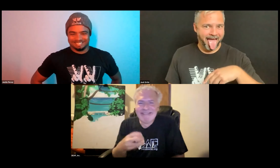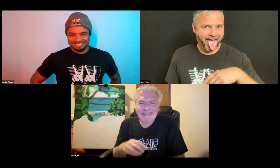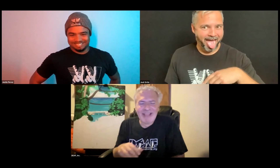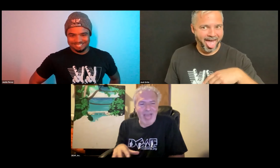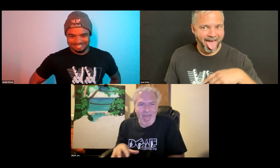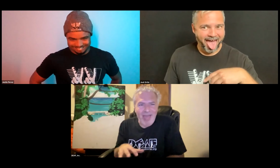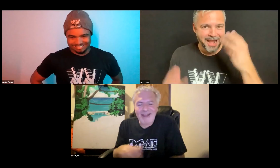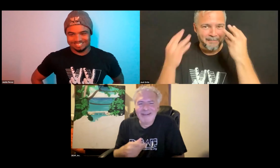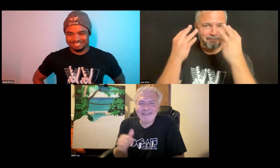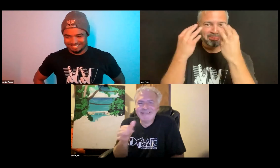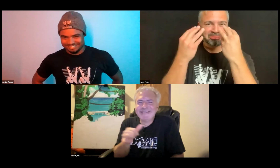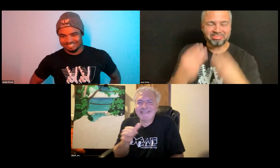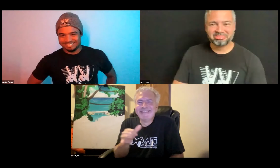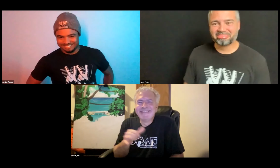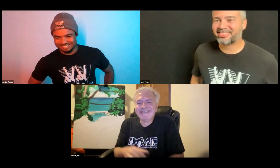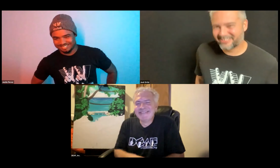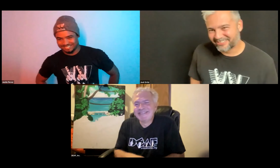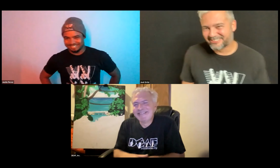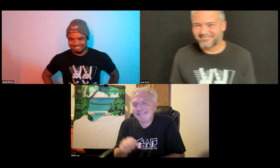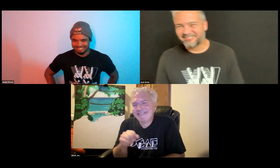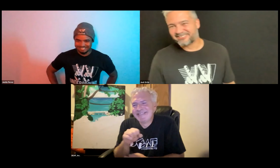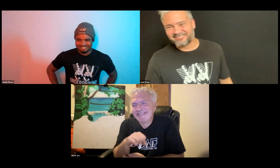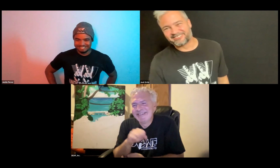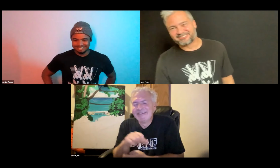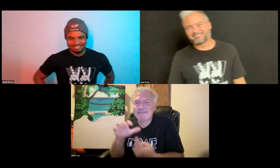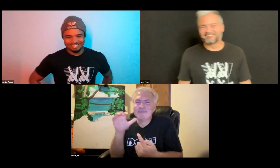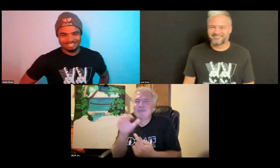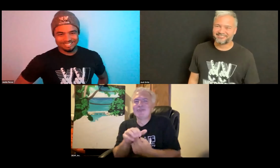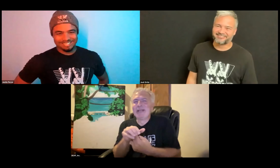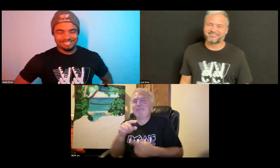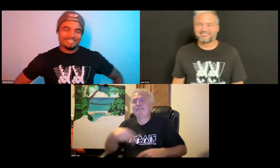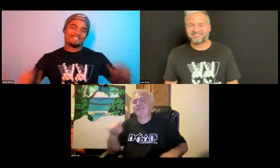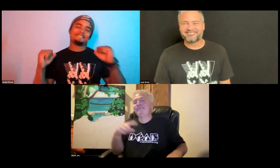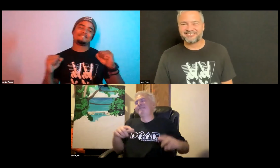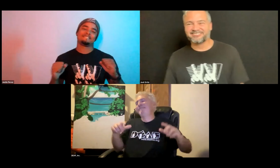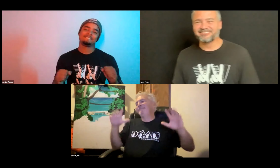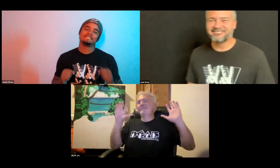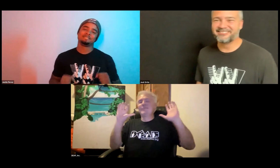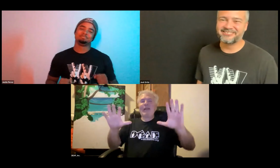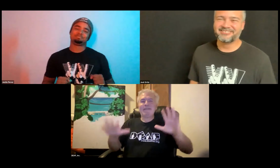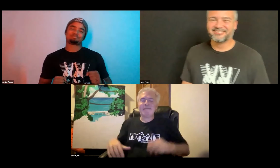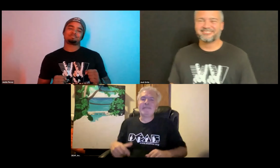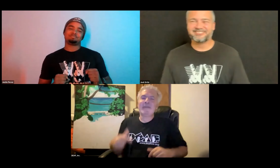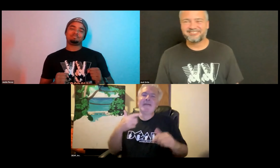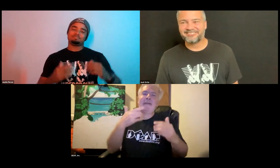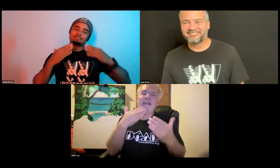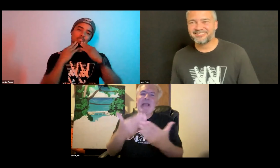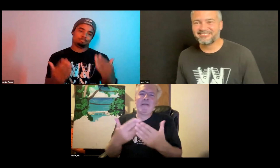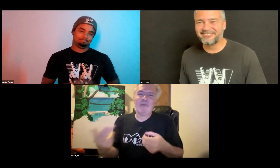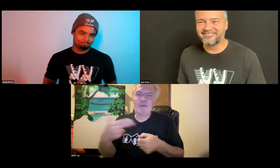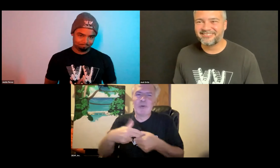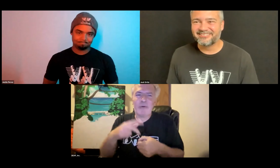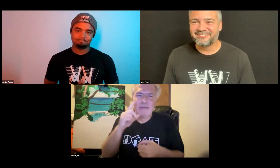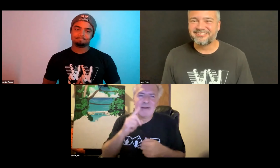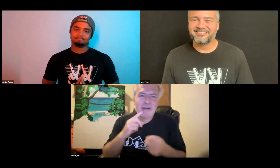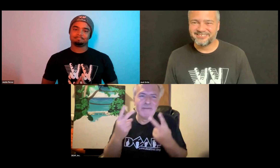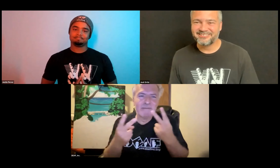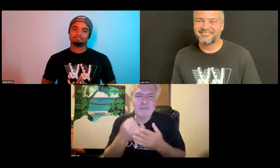Oh, my gosh. It was so visual! I'm going to have nightmares for sure. Y'all are amazing, incredible.